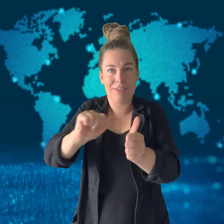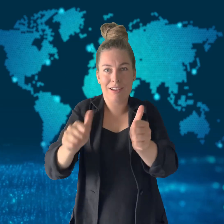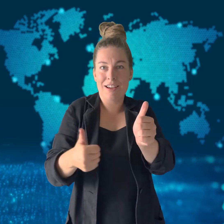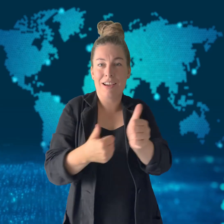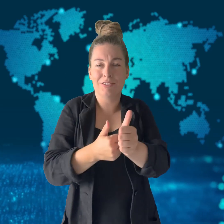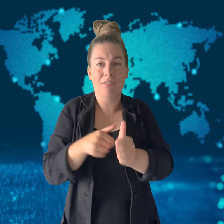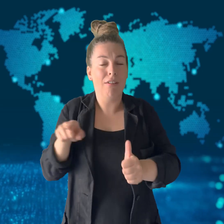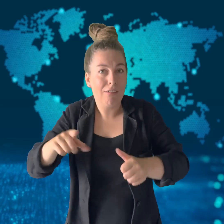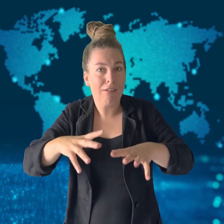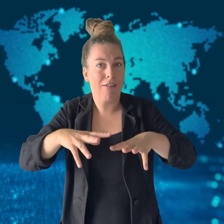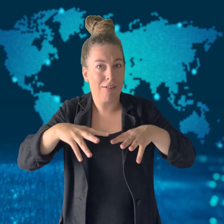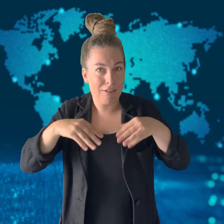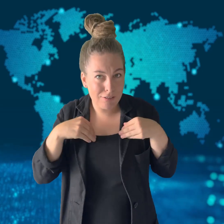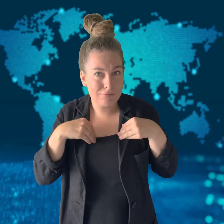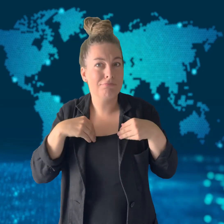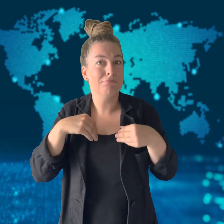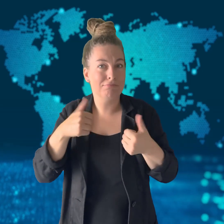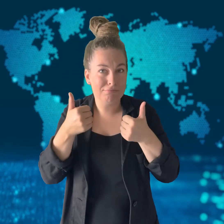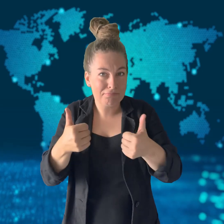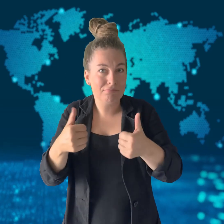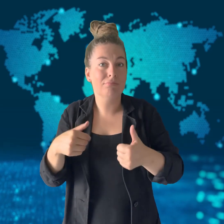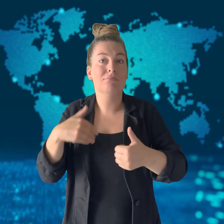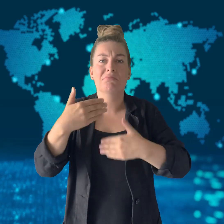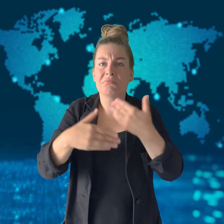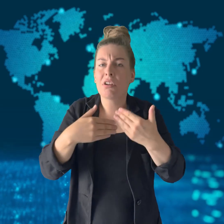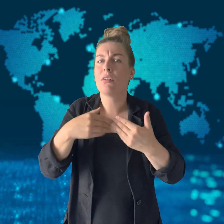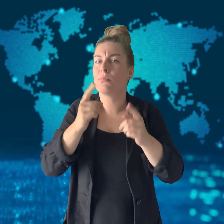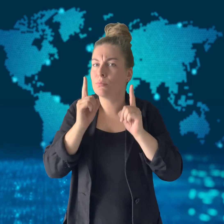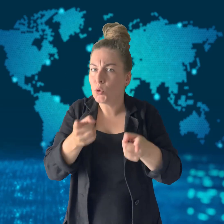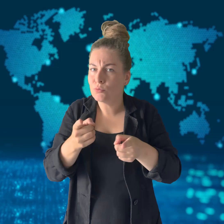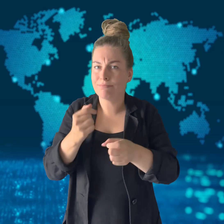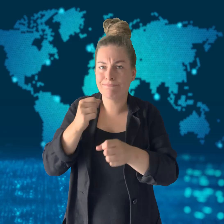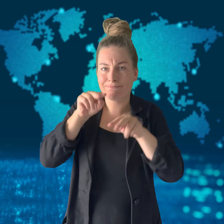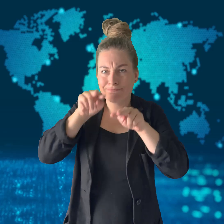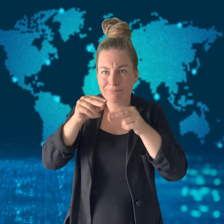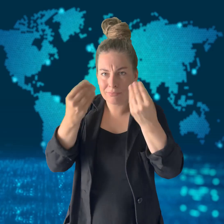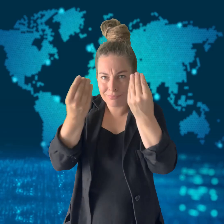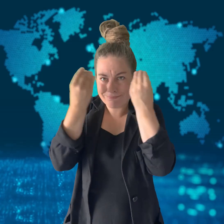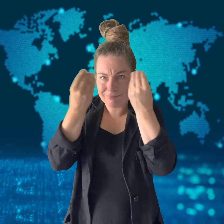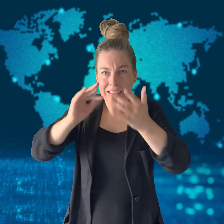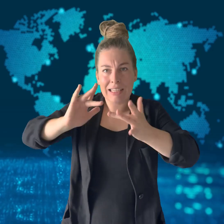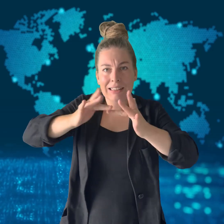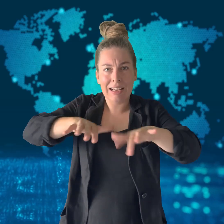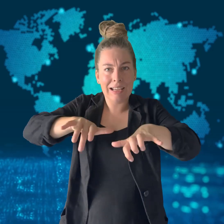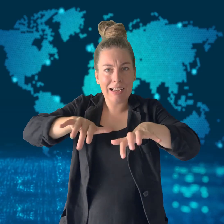become her live-in assistant.